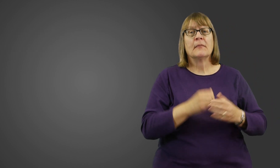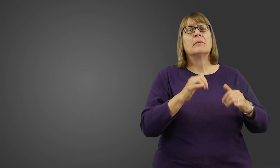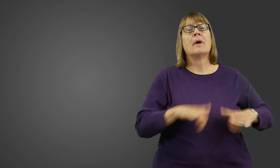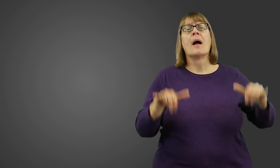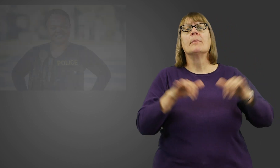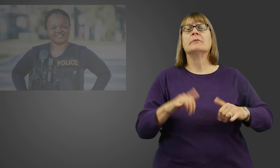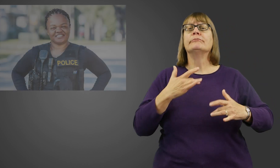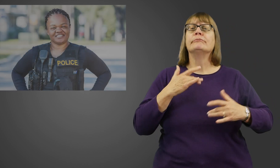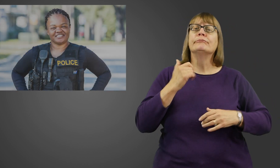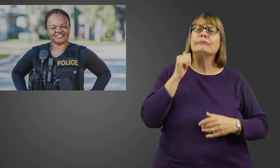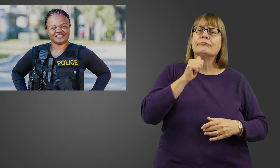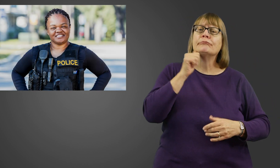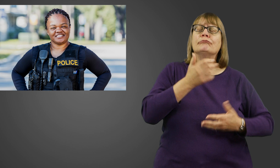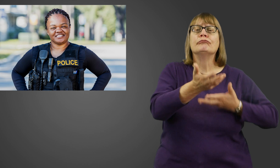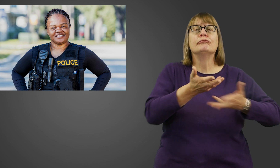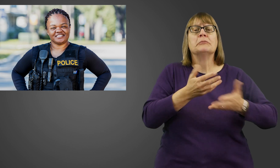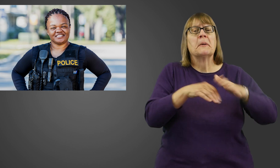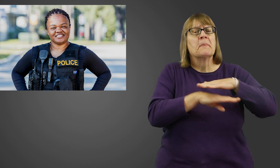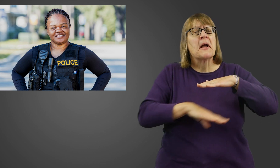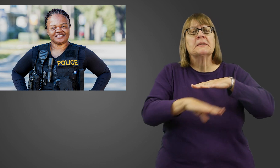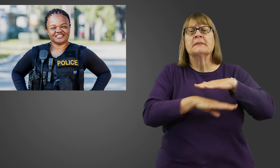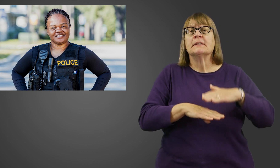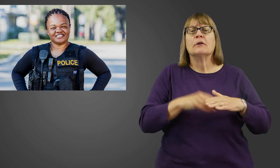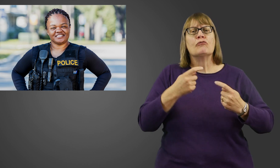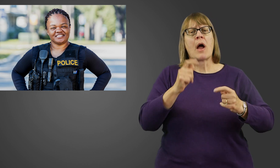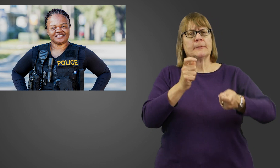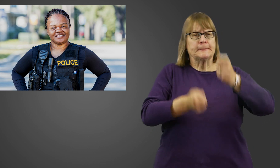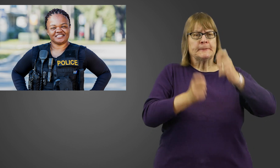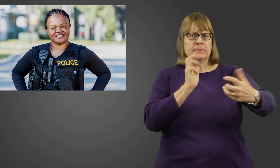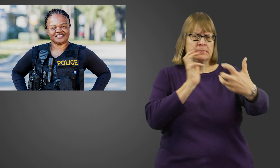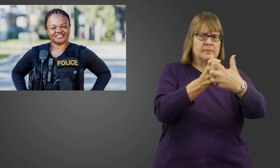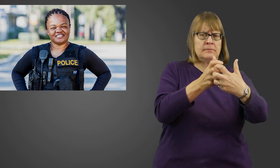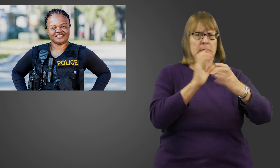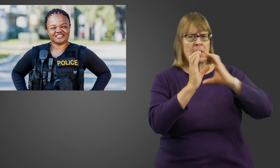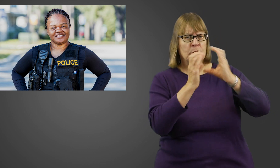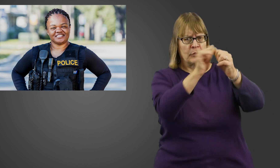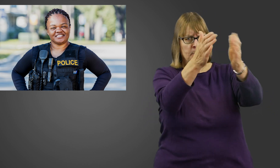When communicating during more basic, routine interactions,